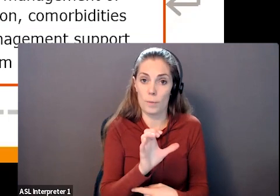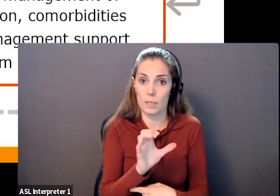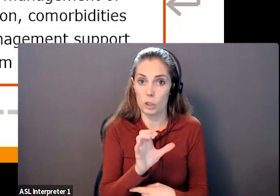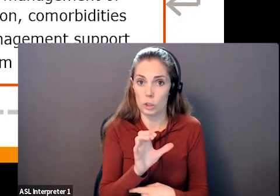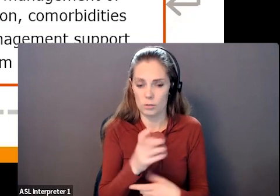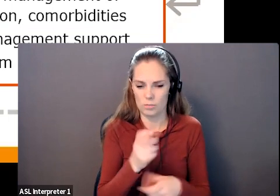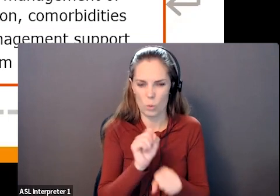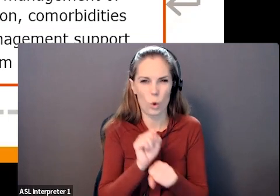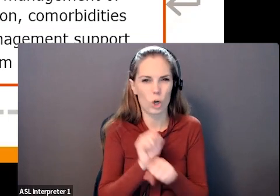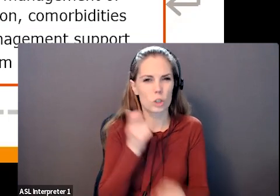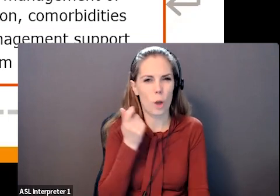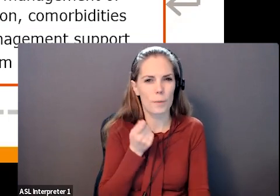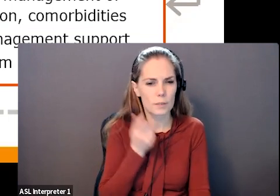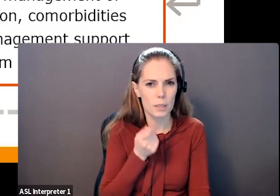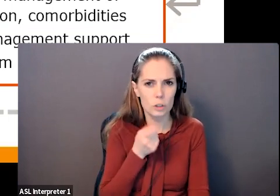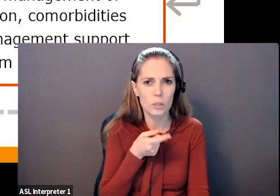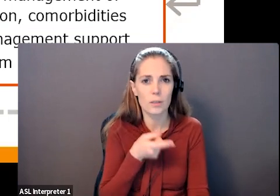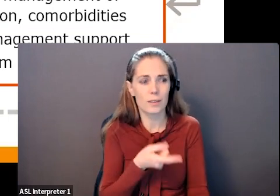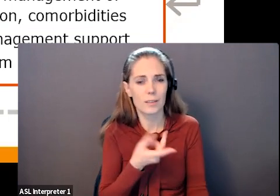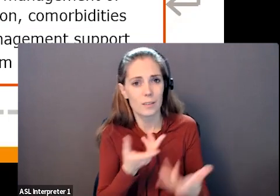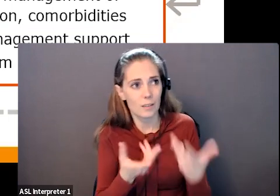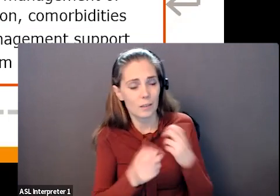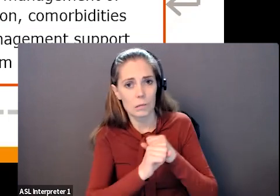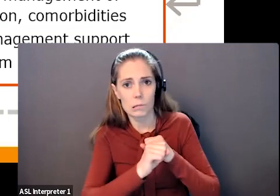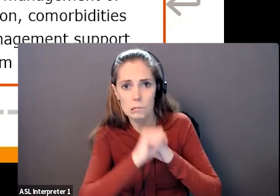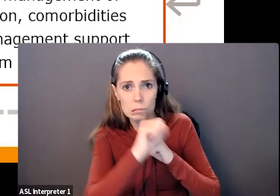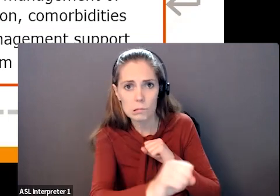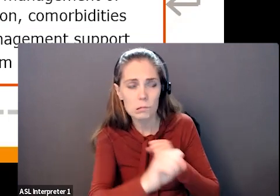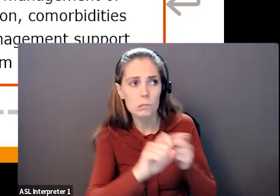else and the challenge with that is that it does take up the space for a public system our public